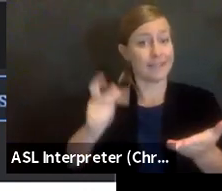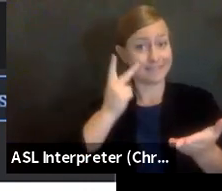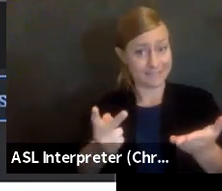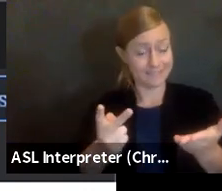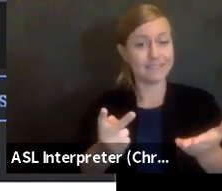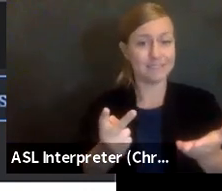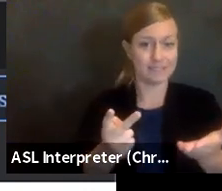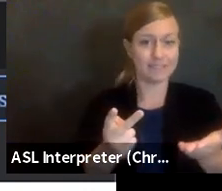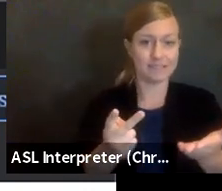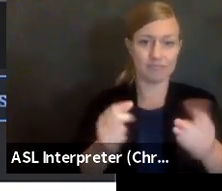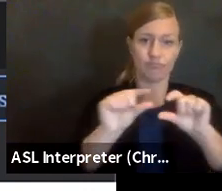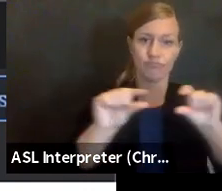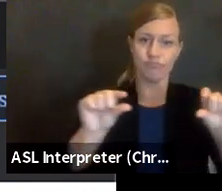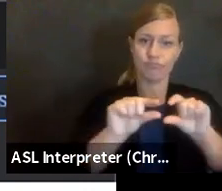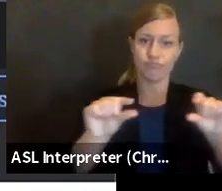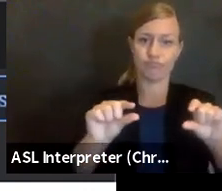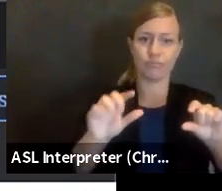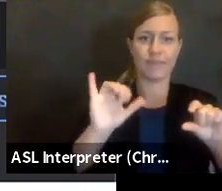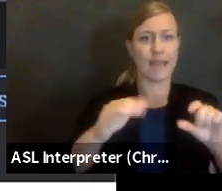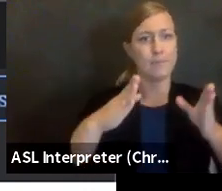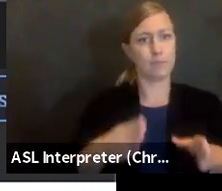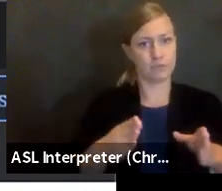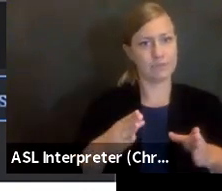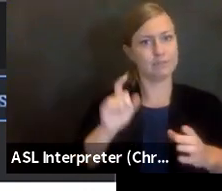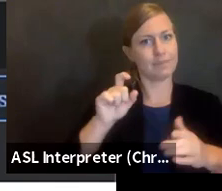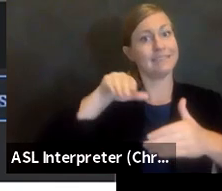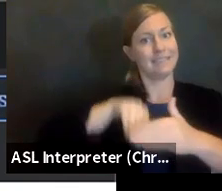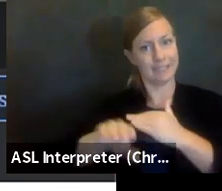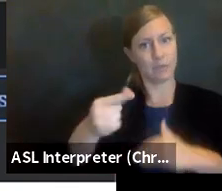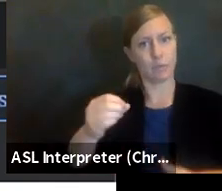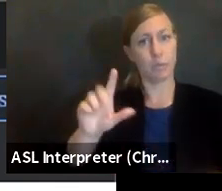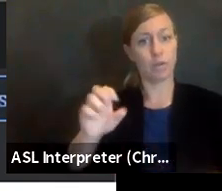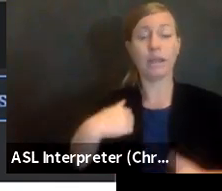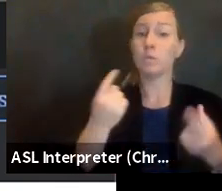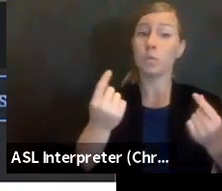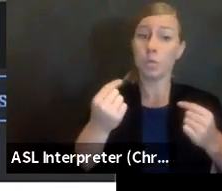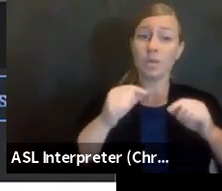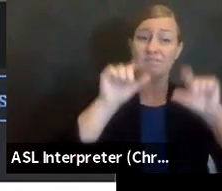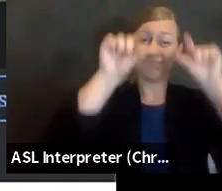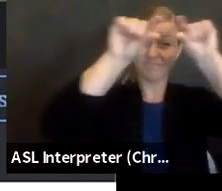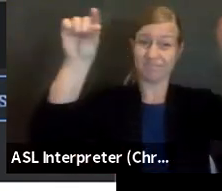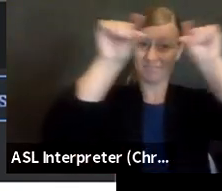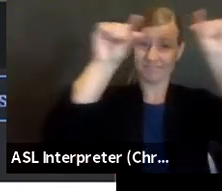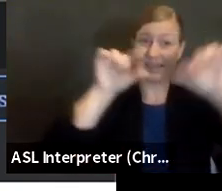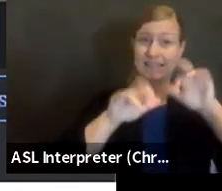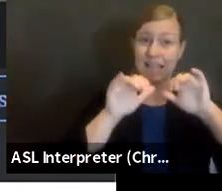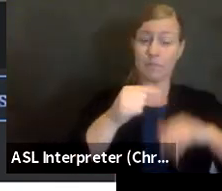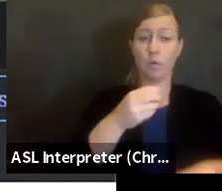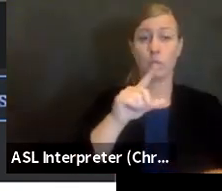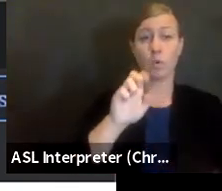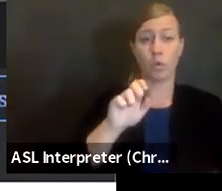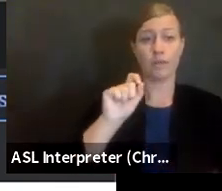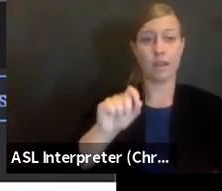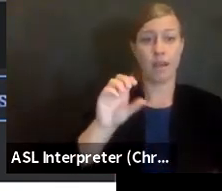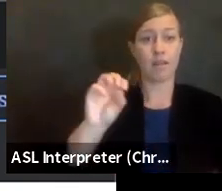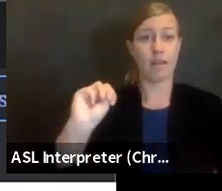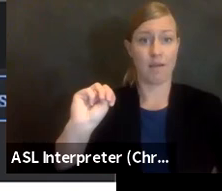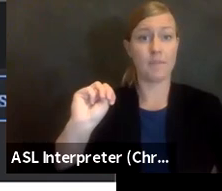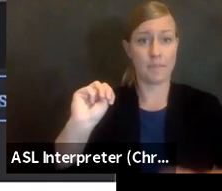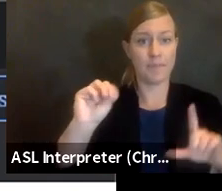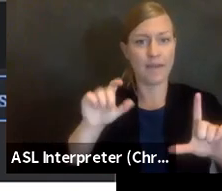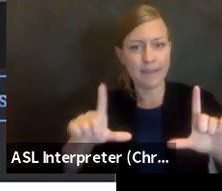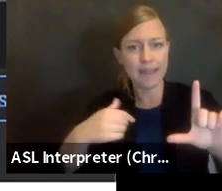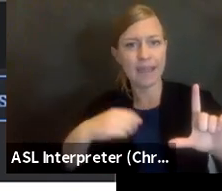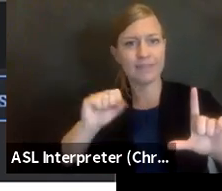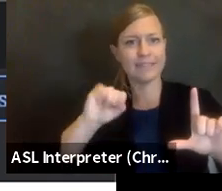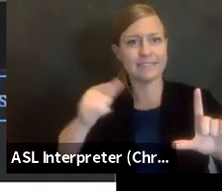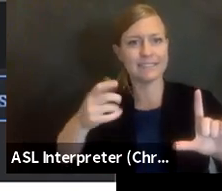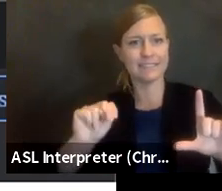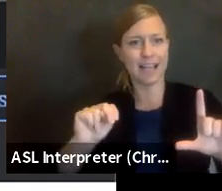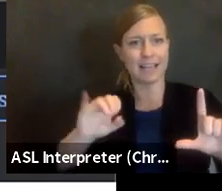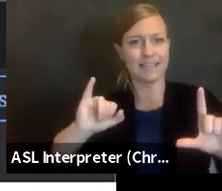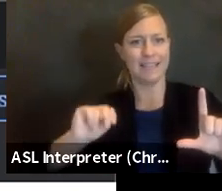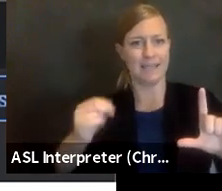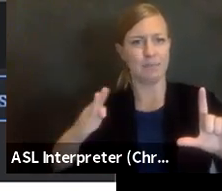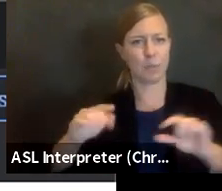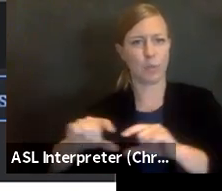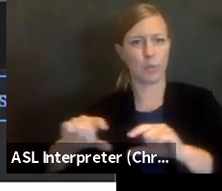ESD 112 - Katherine Livick: person here who needs to sign into Google and I just went to google.com and clicked the Sign In button and this is the person I'm trying to sign in with. So I'm going to put her password in.